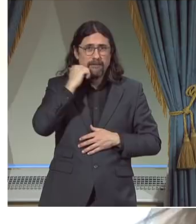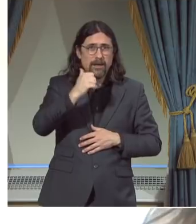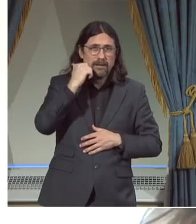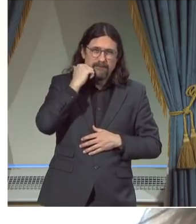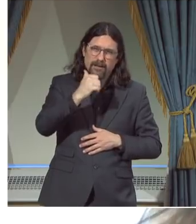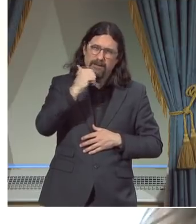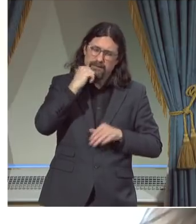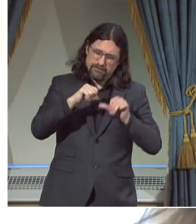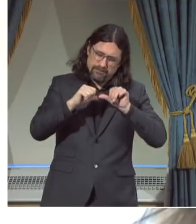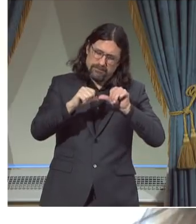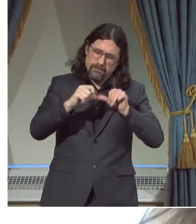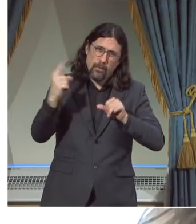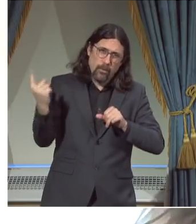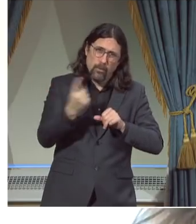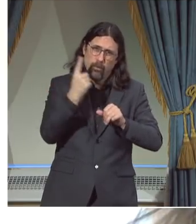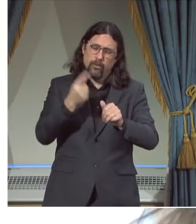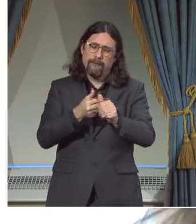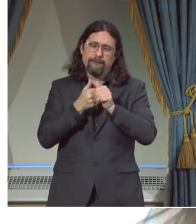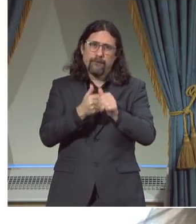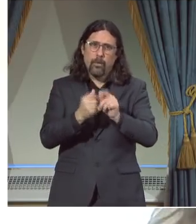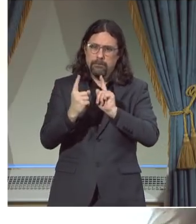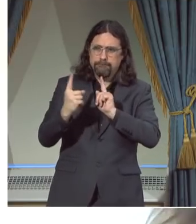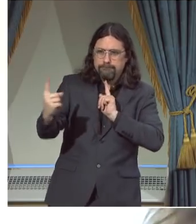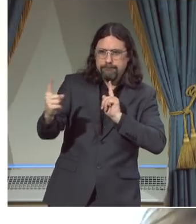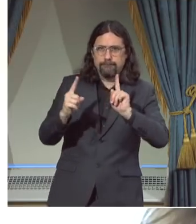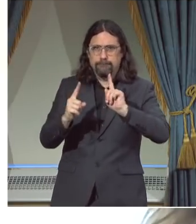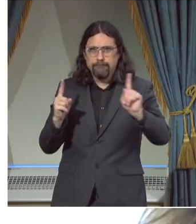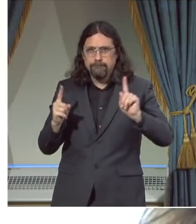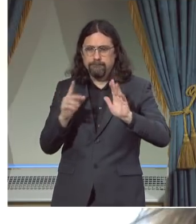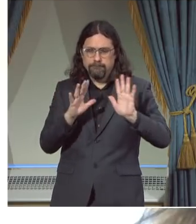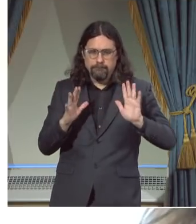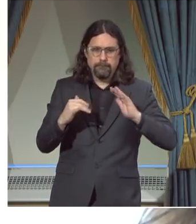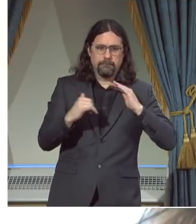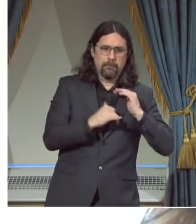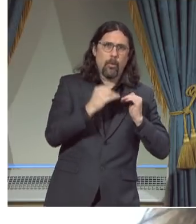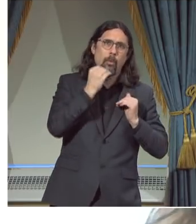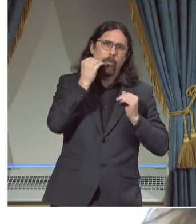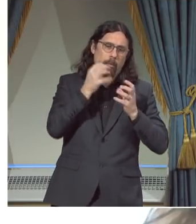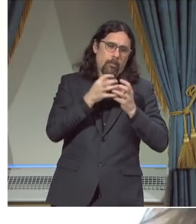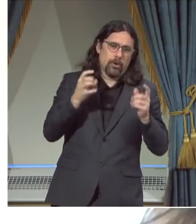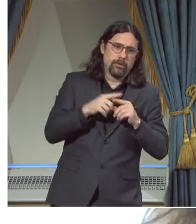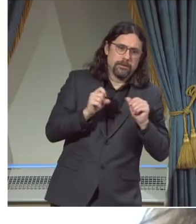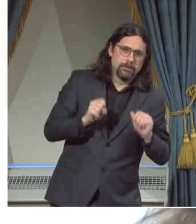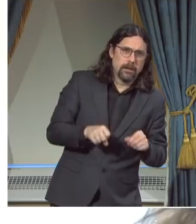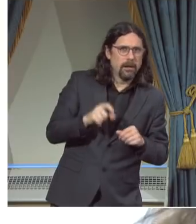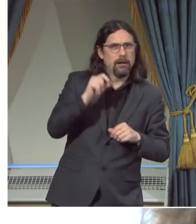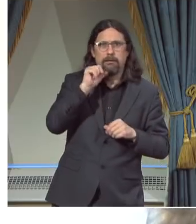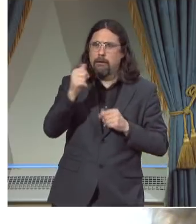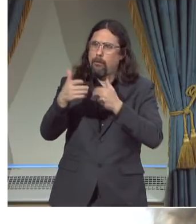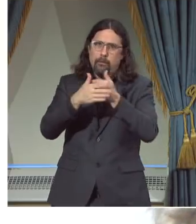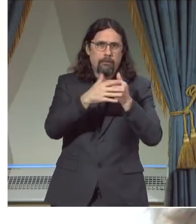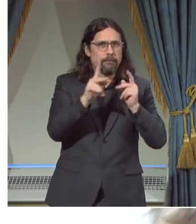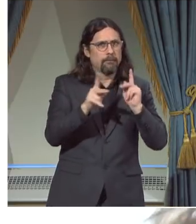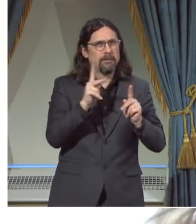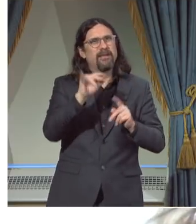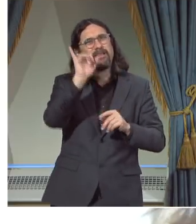THOSE THAT ARE AFEFCTED BY COVID. I THINKE W'RE